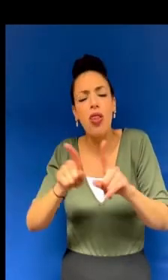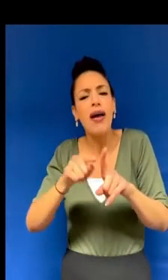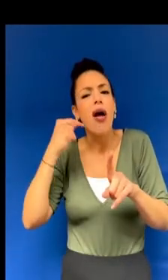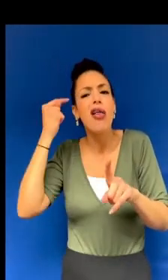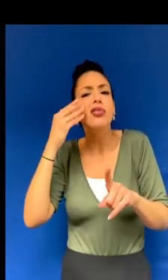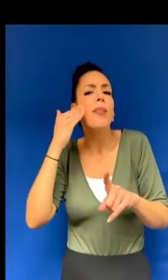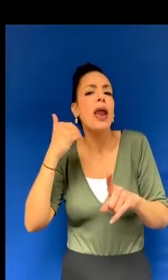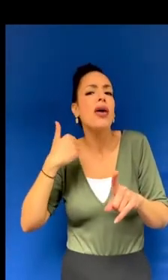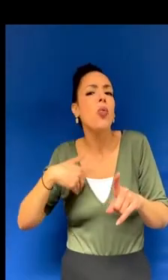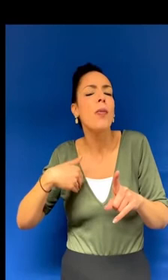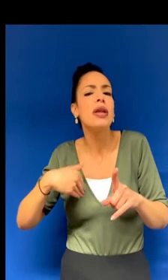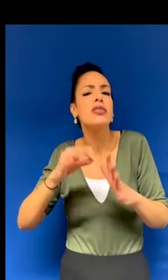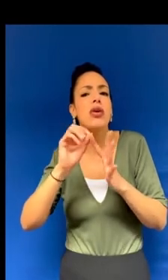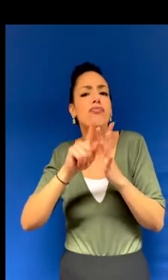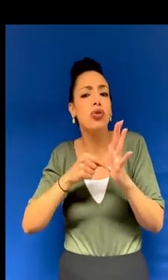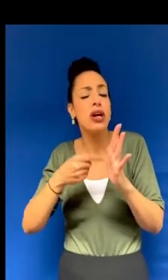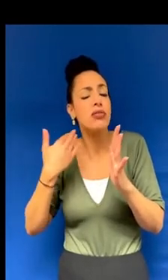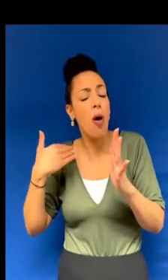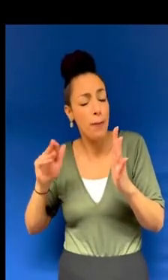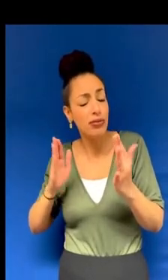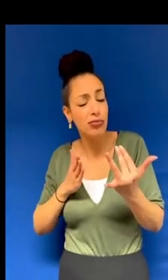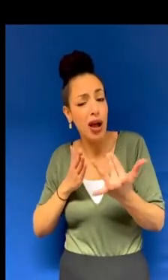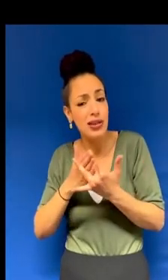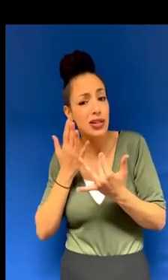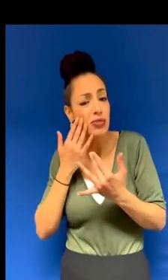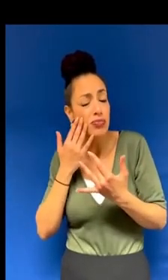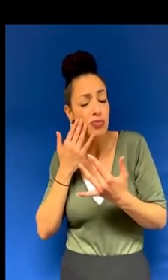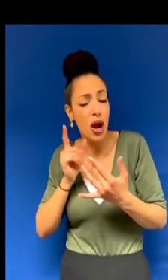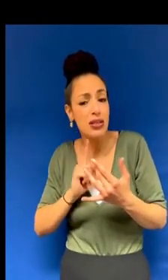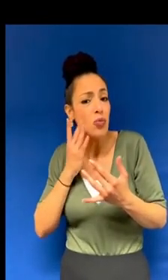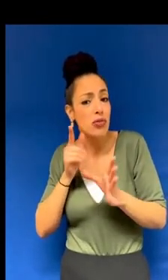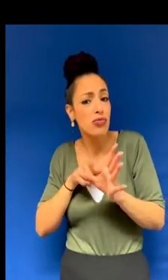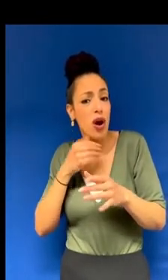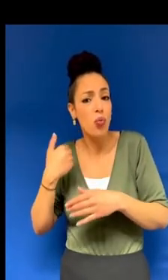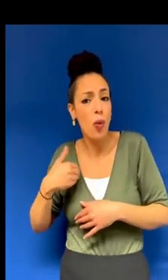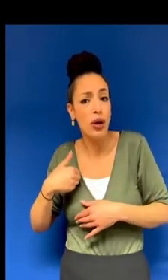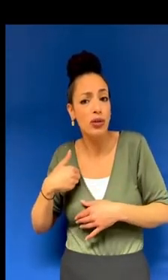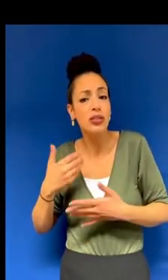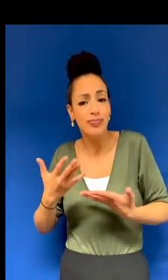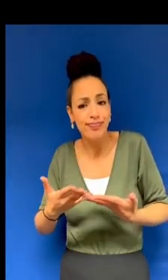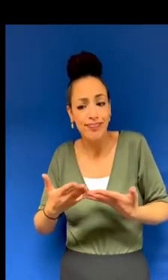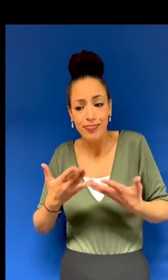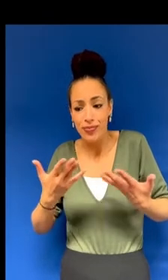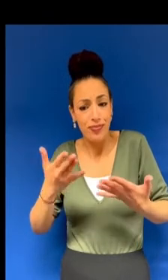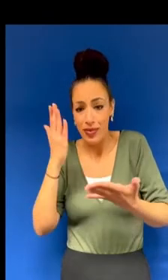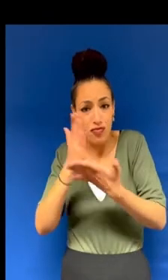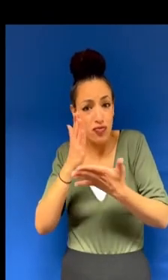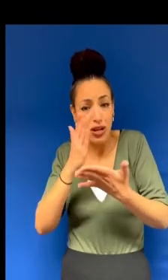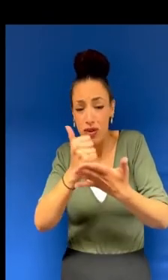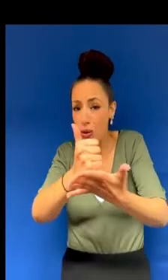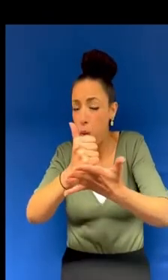were already on the brinks of being overstretched. Just an example of London Black Women's Project,